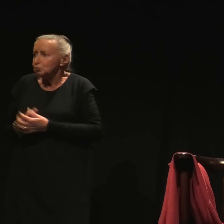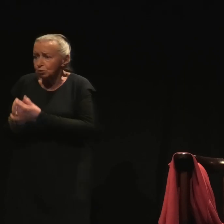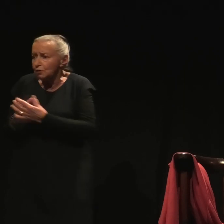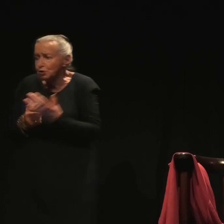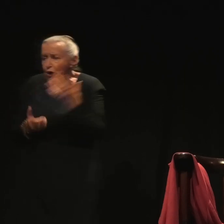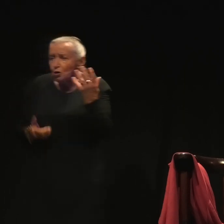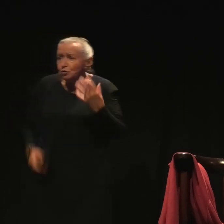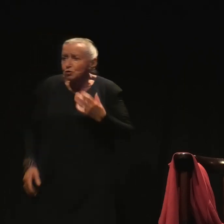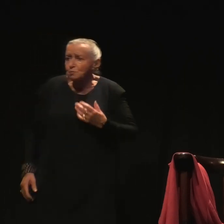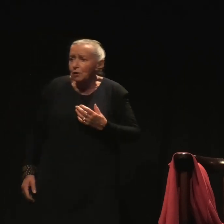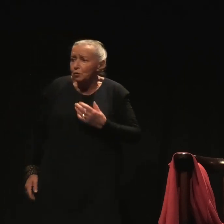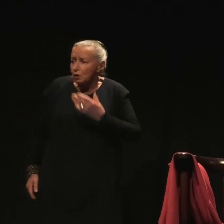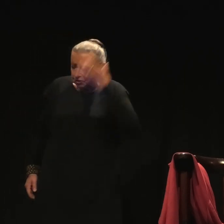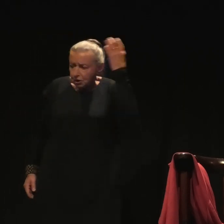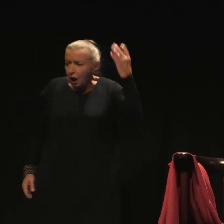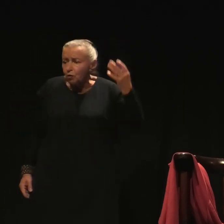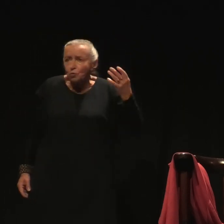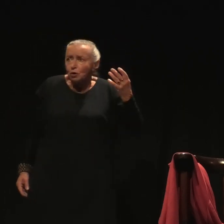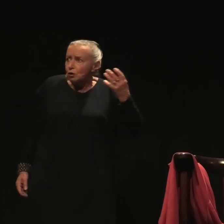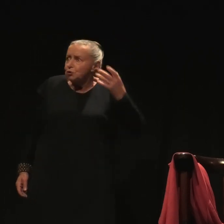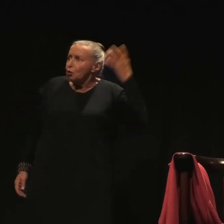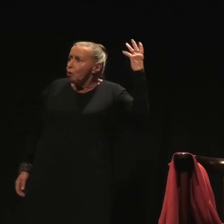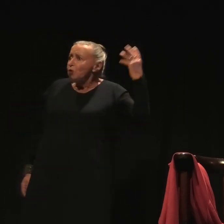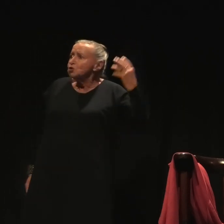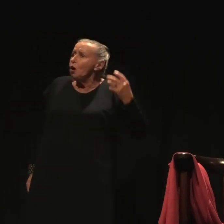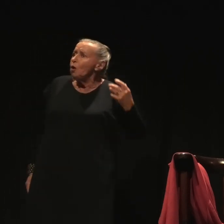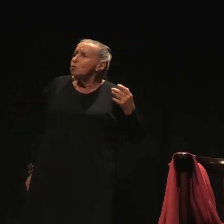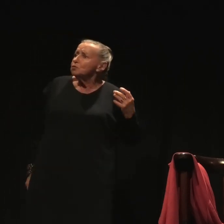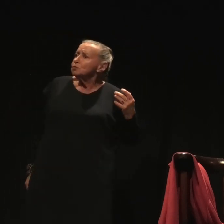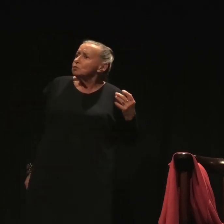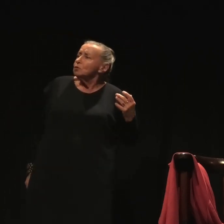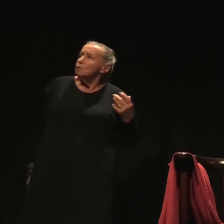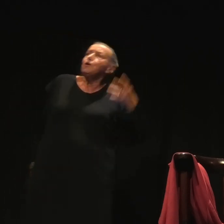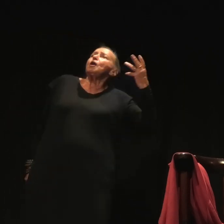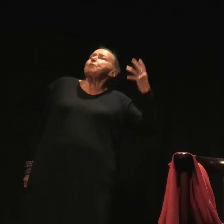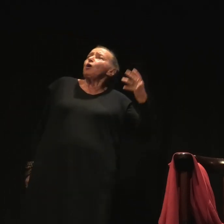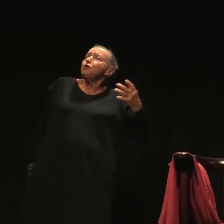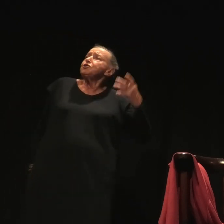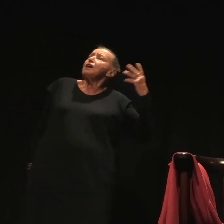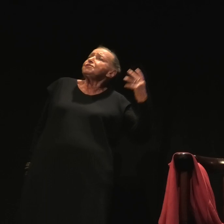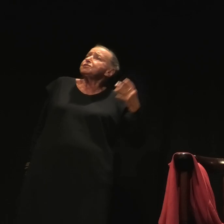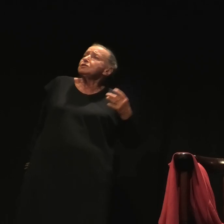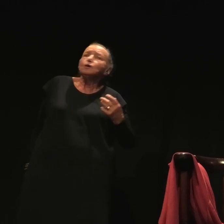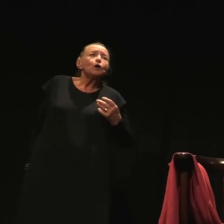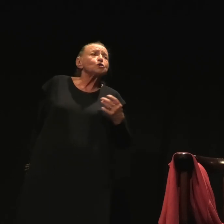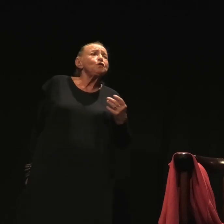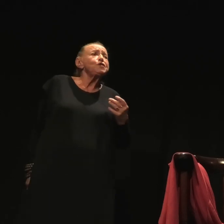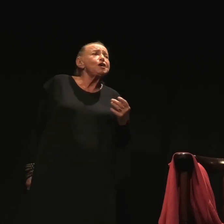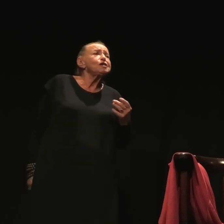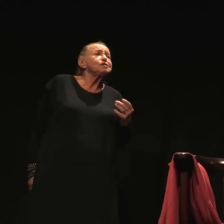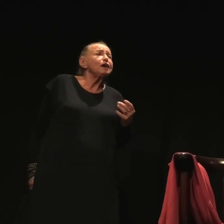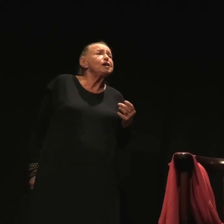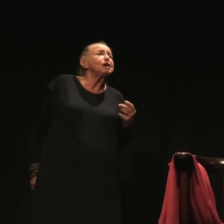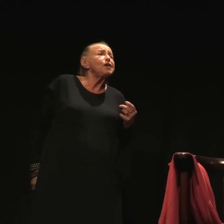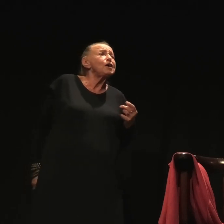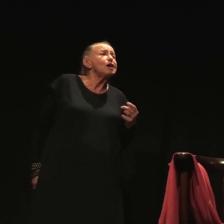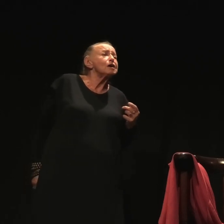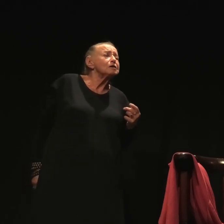What is their route? What forces have they got in infantry, cavalry? If you know, then talk!"